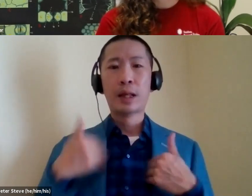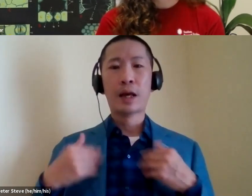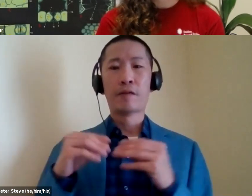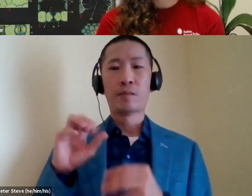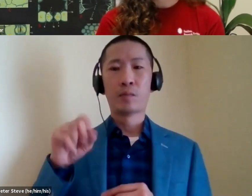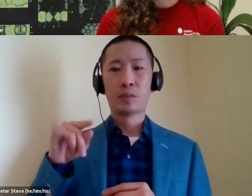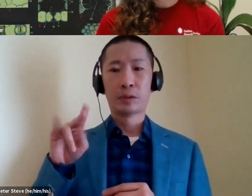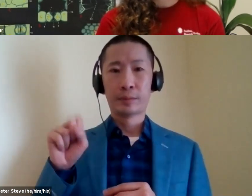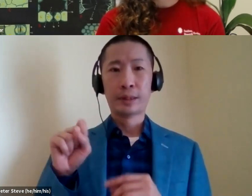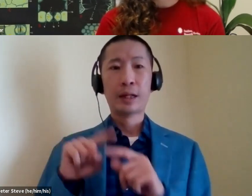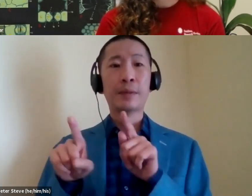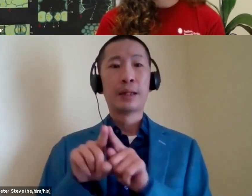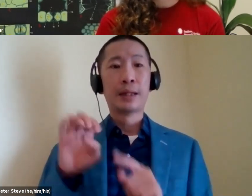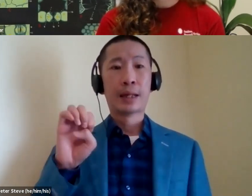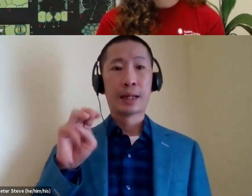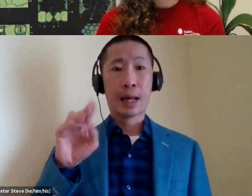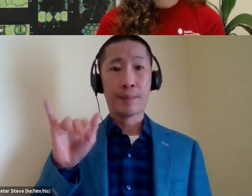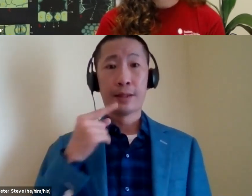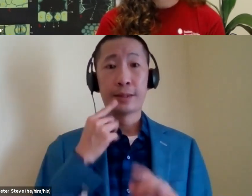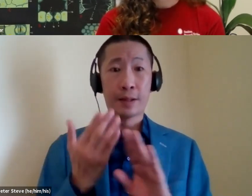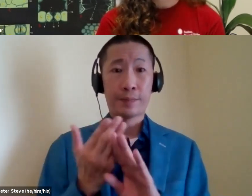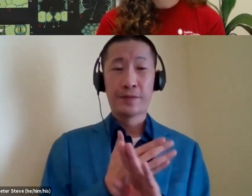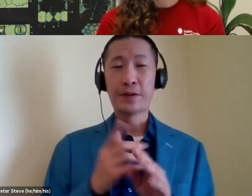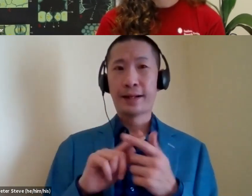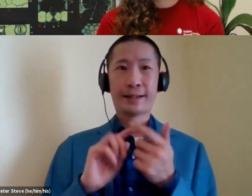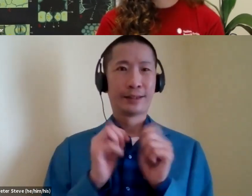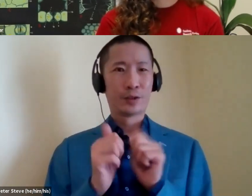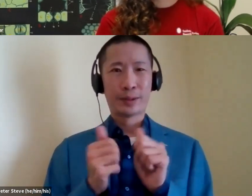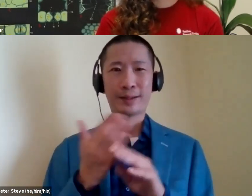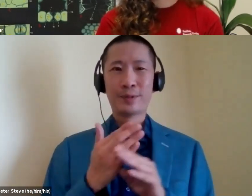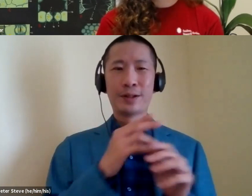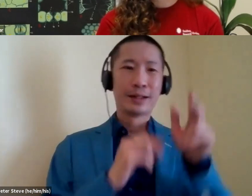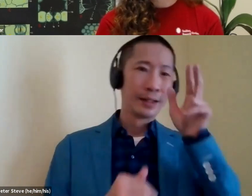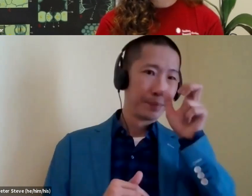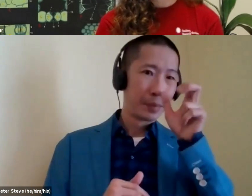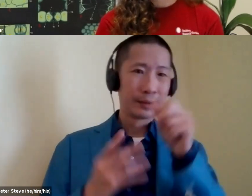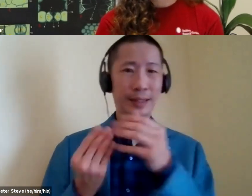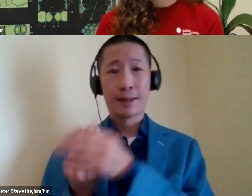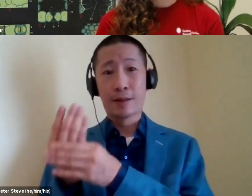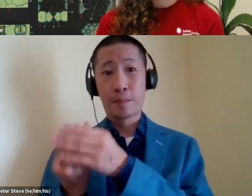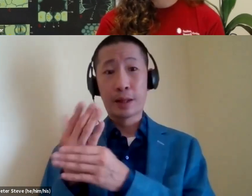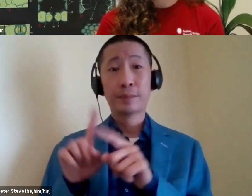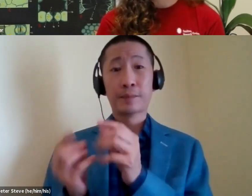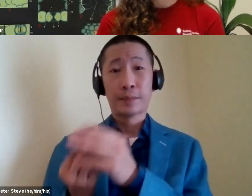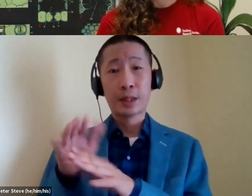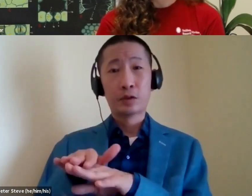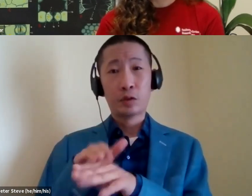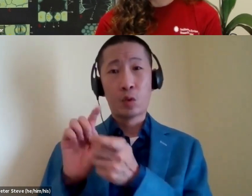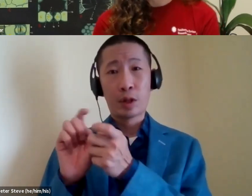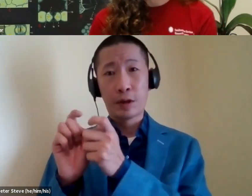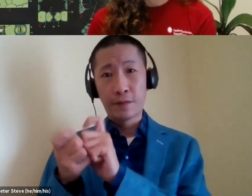Kim Komatsu (she/her): But as Emily said before it's an arms race between the insects and the plants so as the plants are slowly evolving, to be more defended.